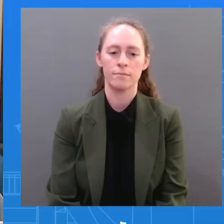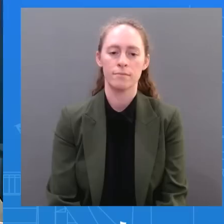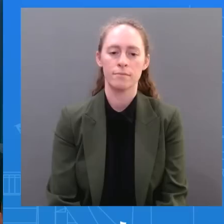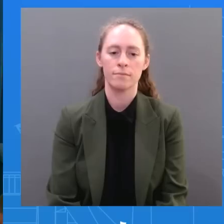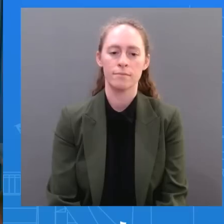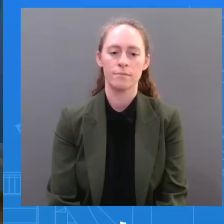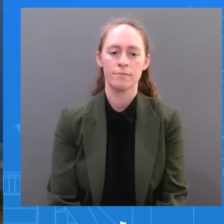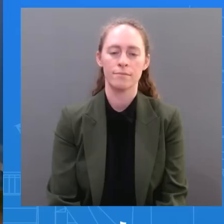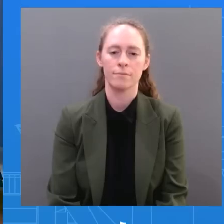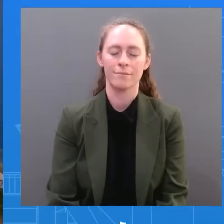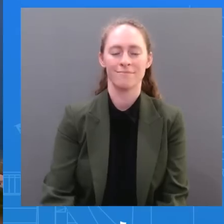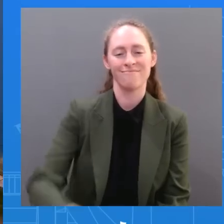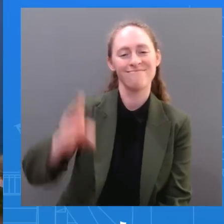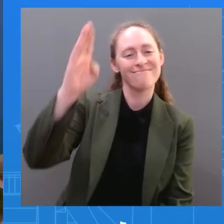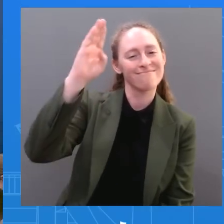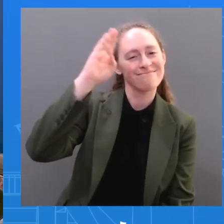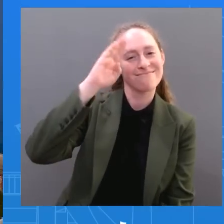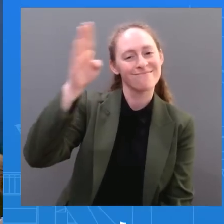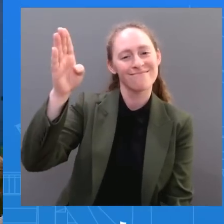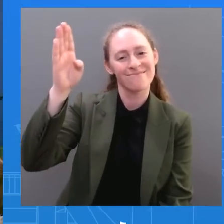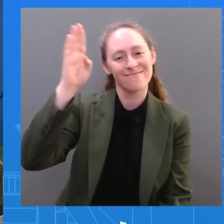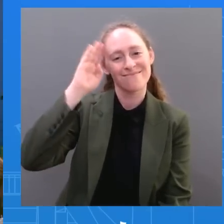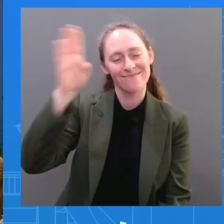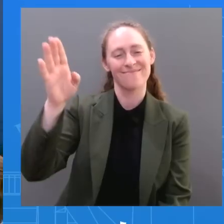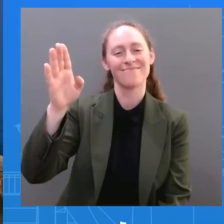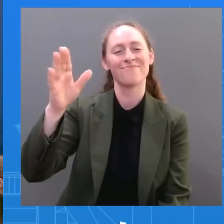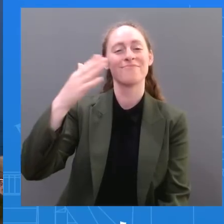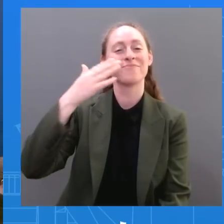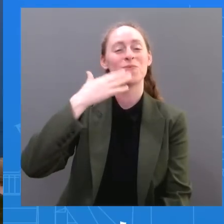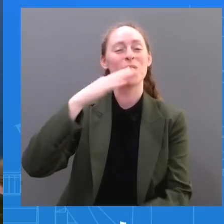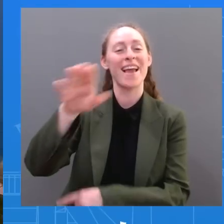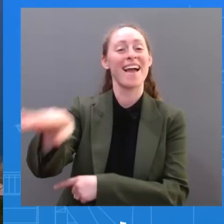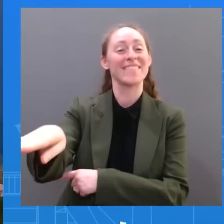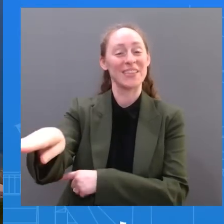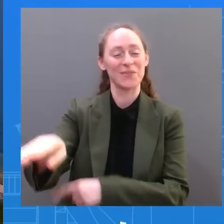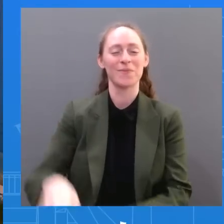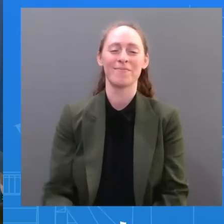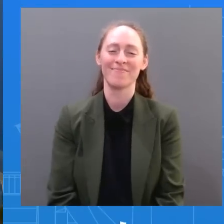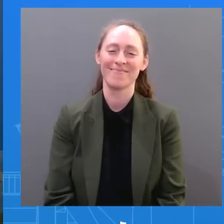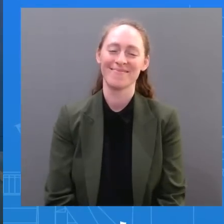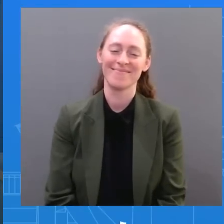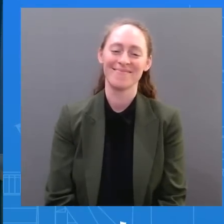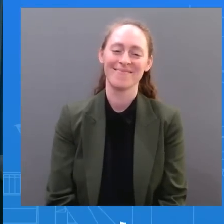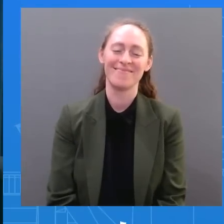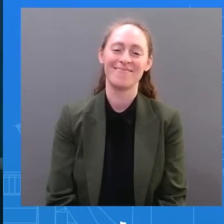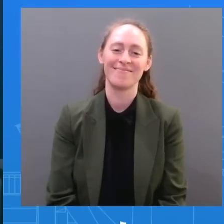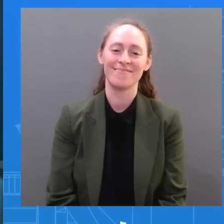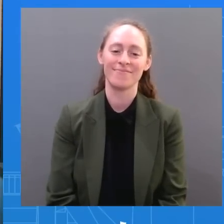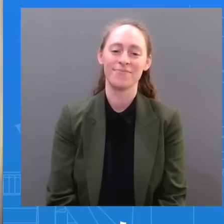Ms. Jean-Pierre: All right. Good afternoon, everybody. I hope everyone had a restful long weekend.